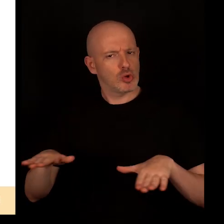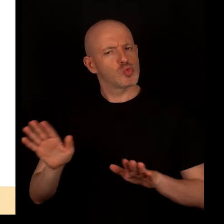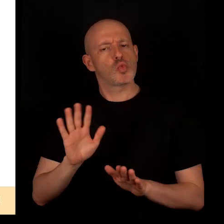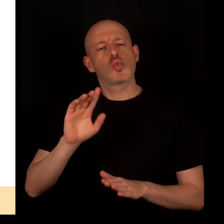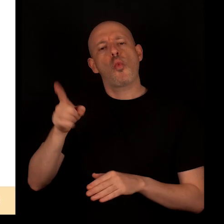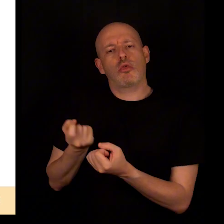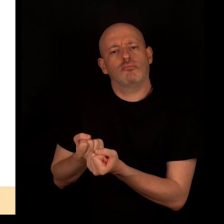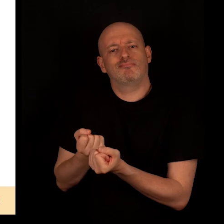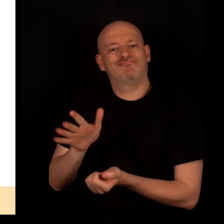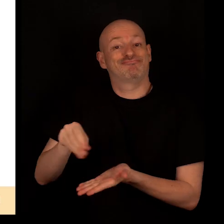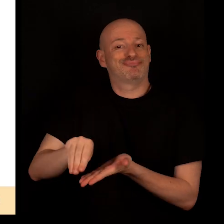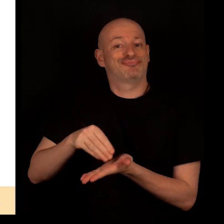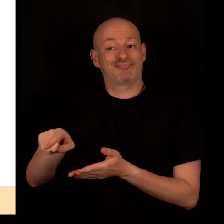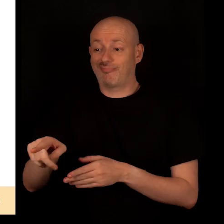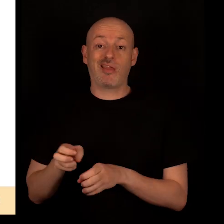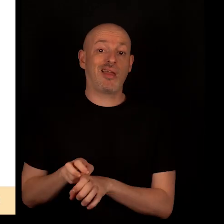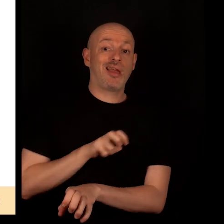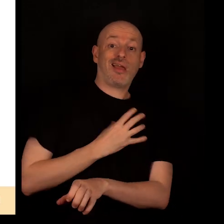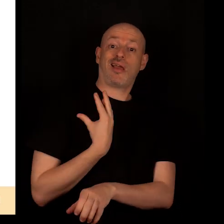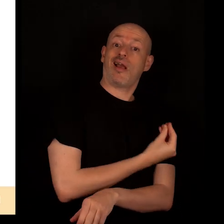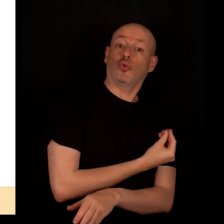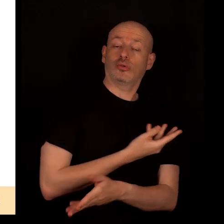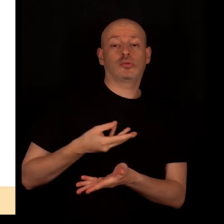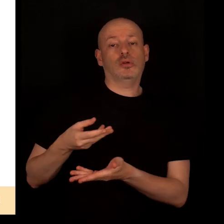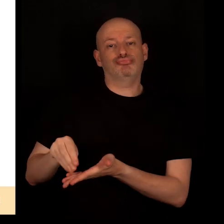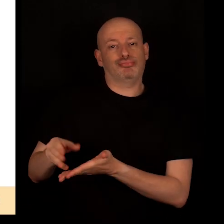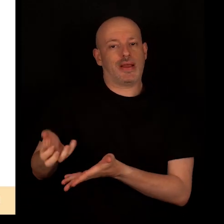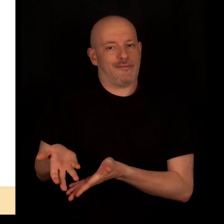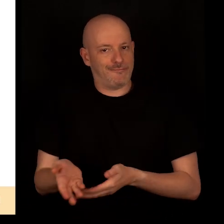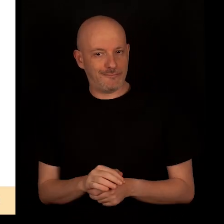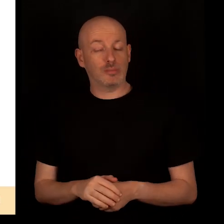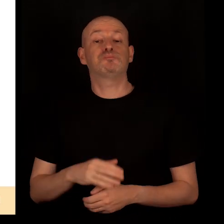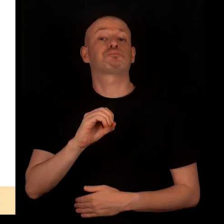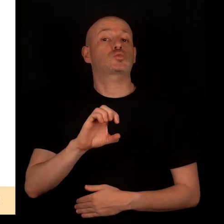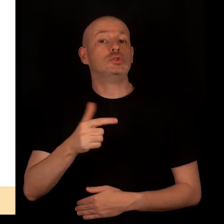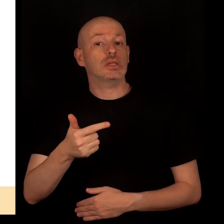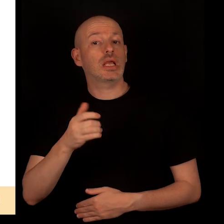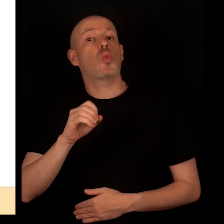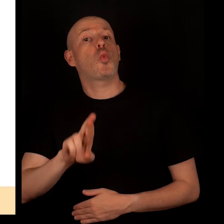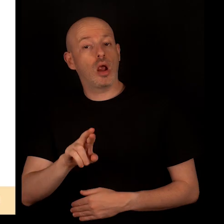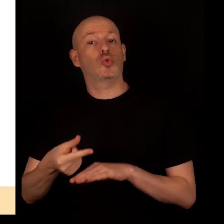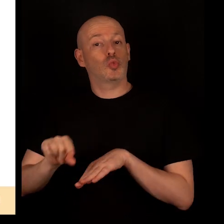This is just to support their expenses. To cover a bit while they're away. We have the OCT/OR top-up,